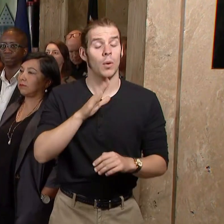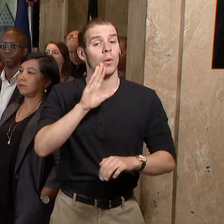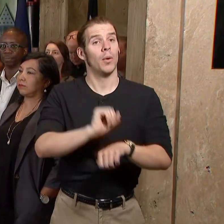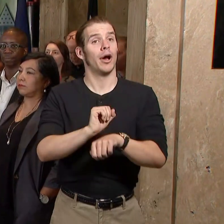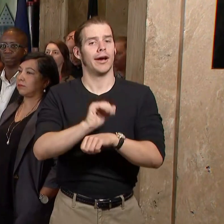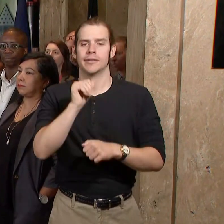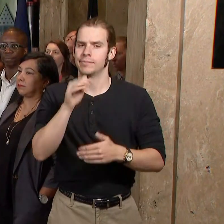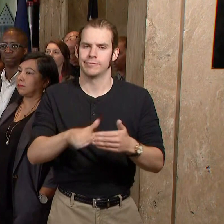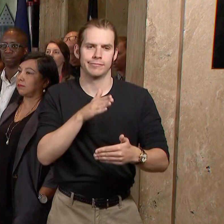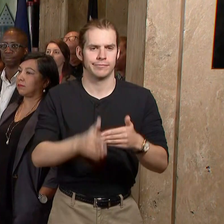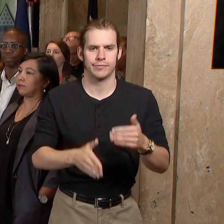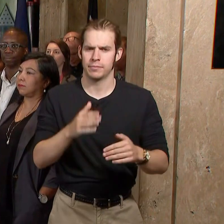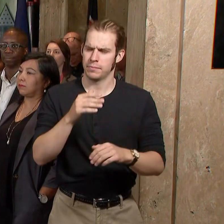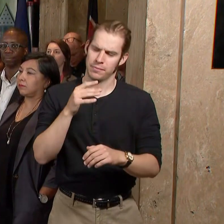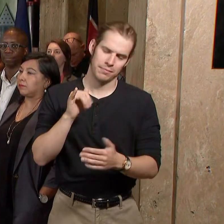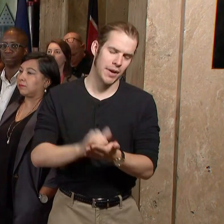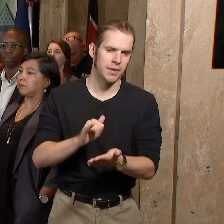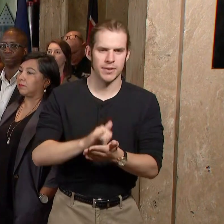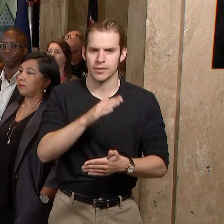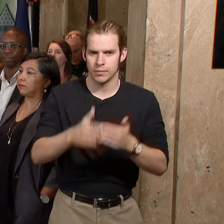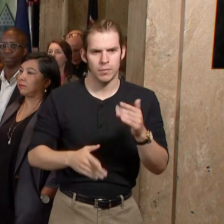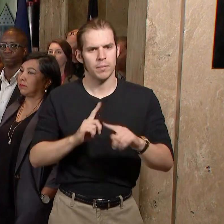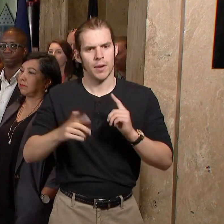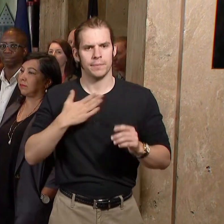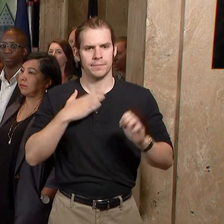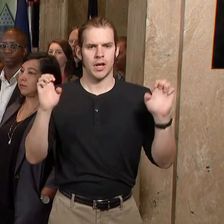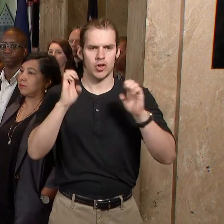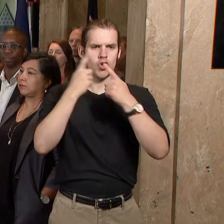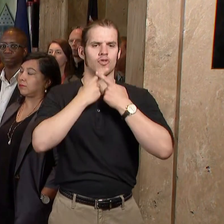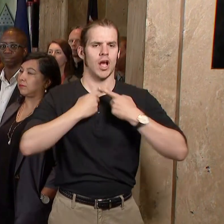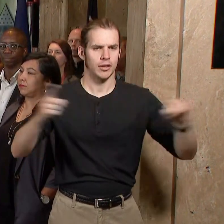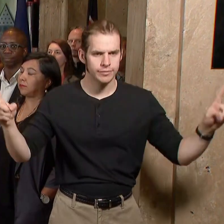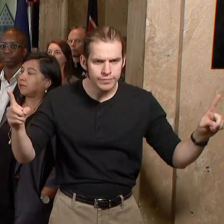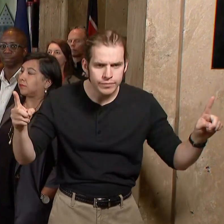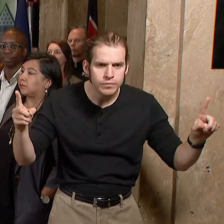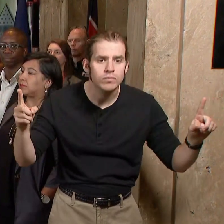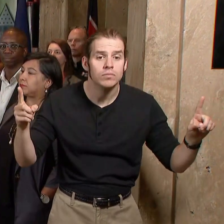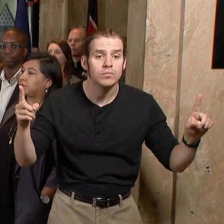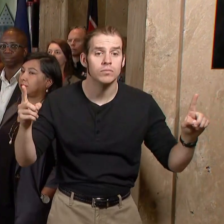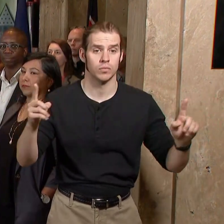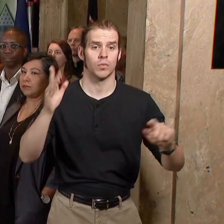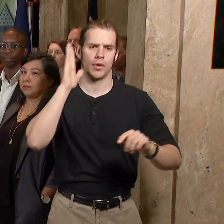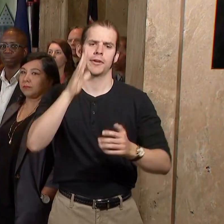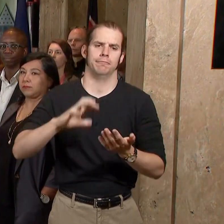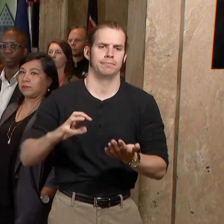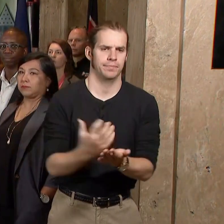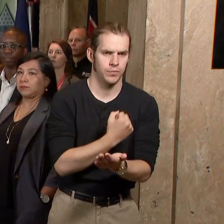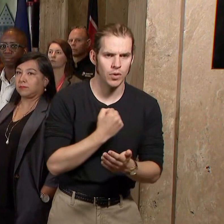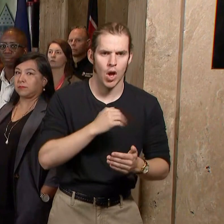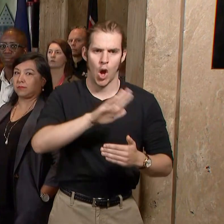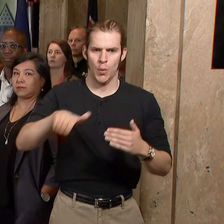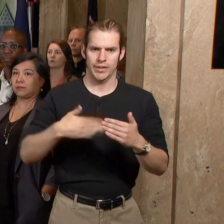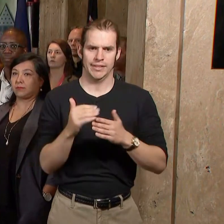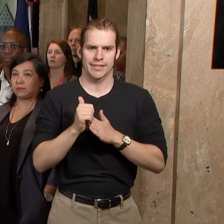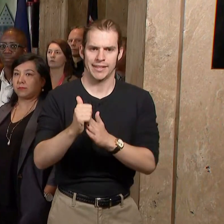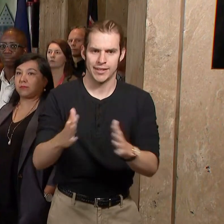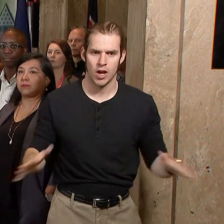of this emergency declaration, but it will be a chance for us to galvanize all the leaders in the city, to take courageous action to start the work that we think can lead to dramatic outcomes.